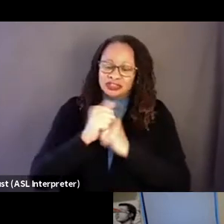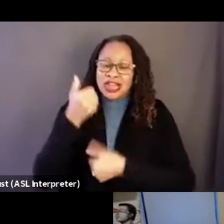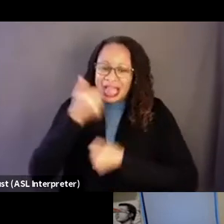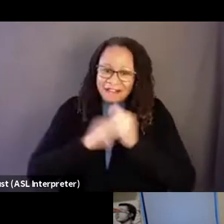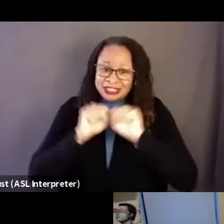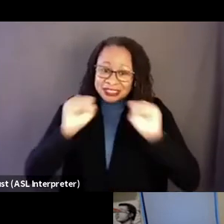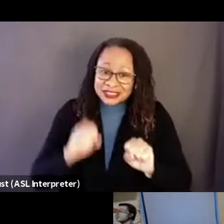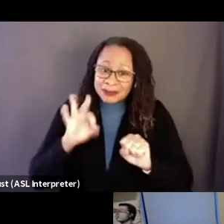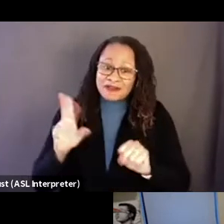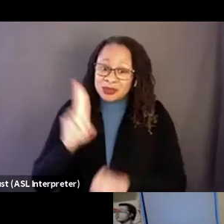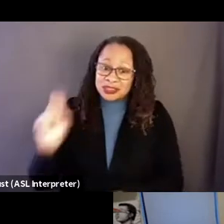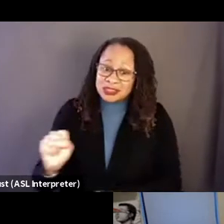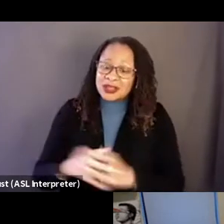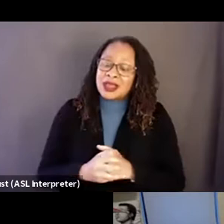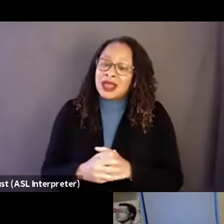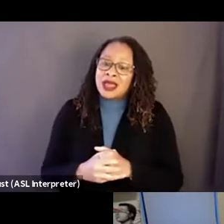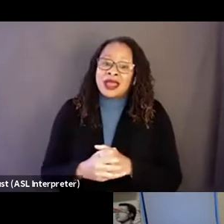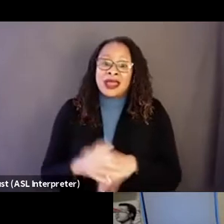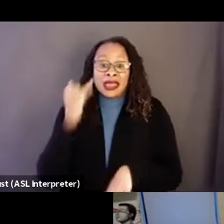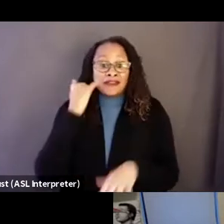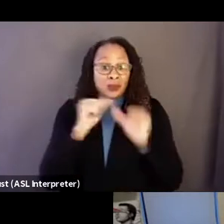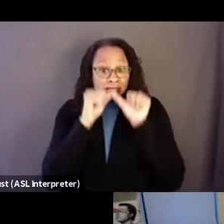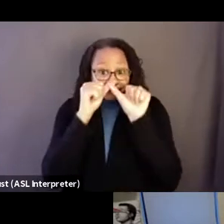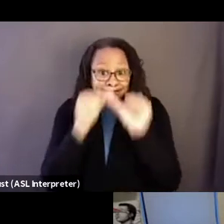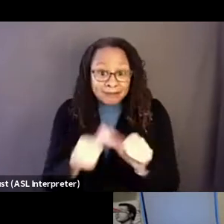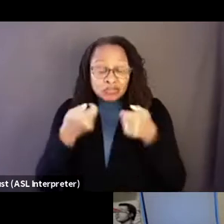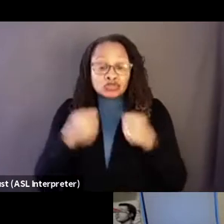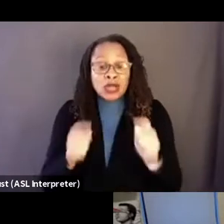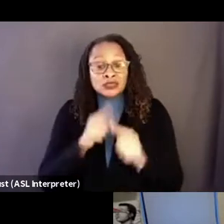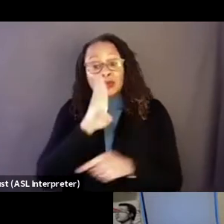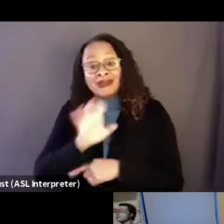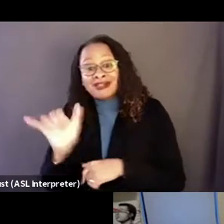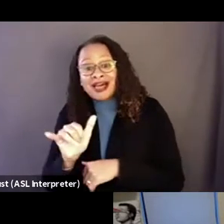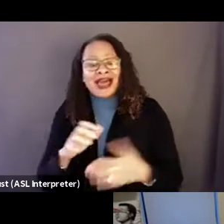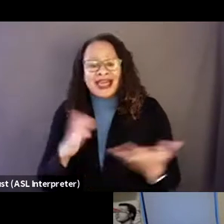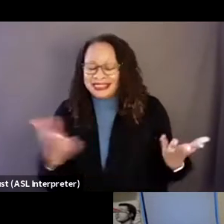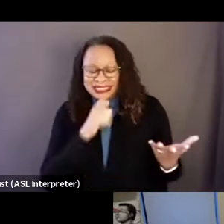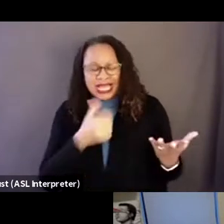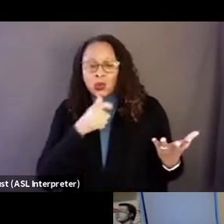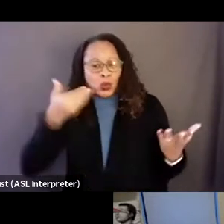And it's like, as long as we keep trying to be like, "Oh, this is not who we are."